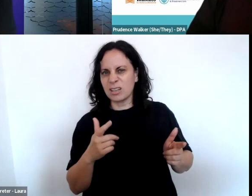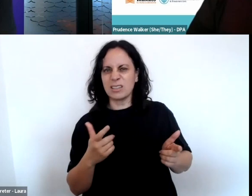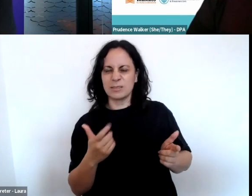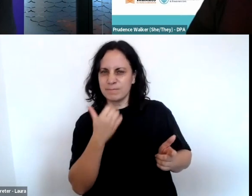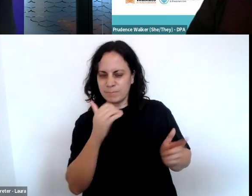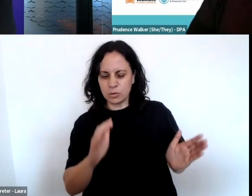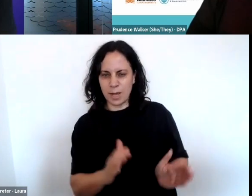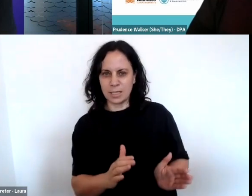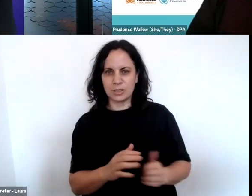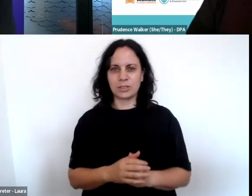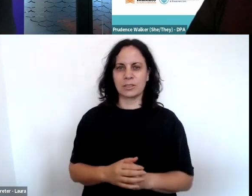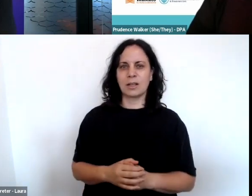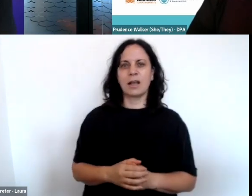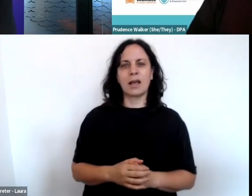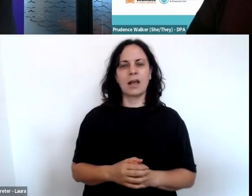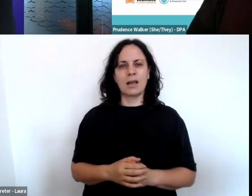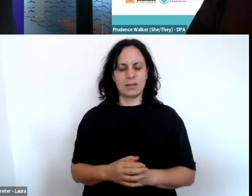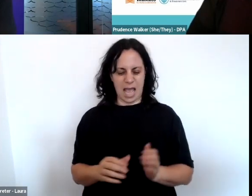that is said after years of abuse and neglect.